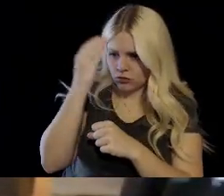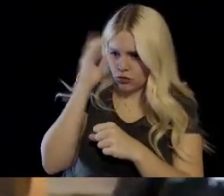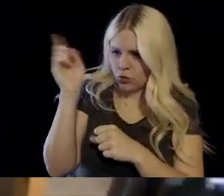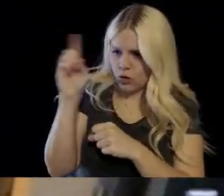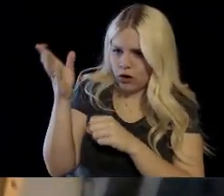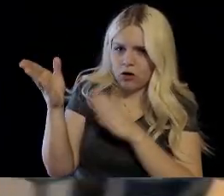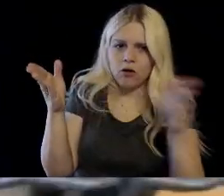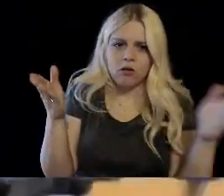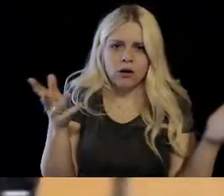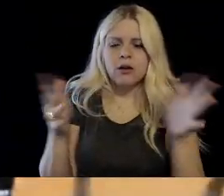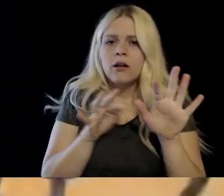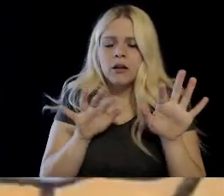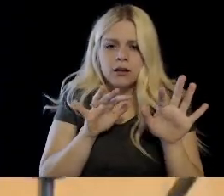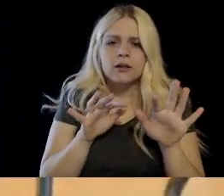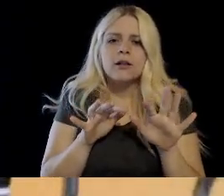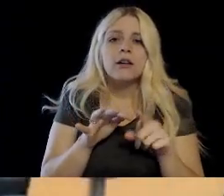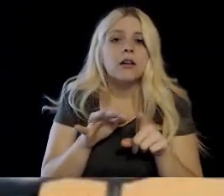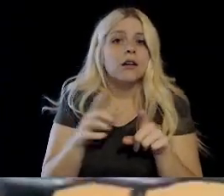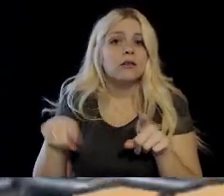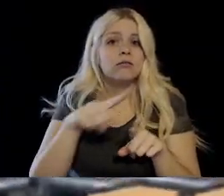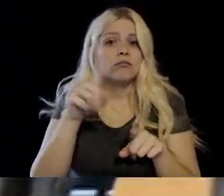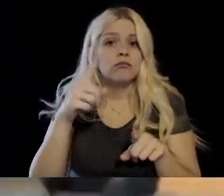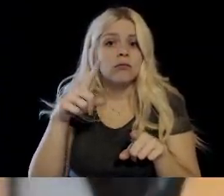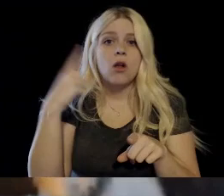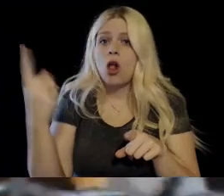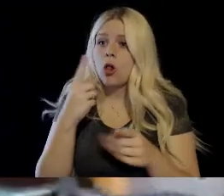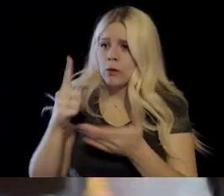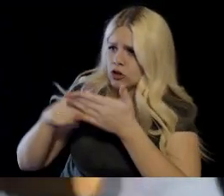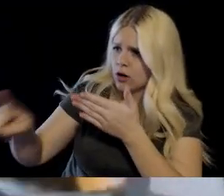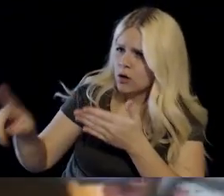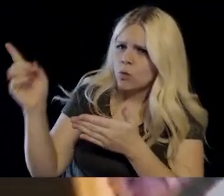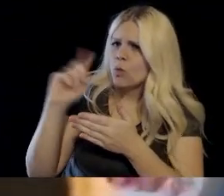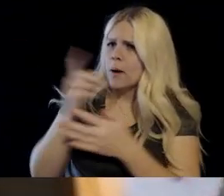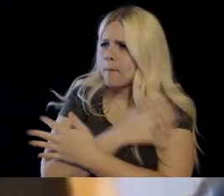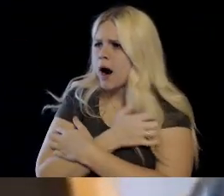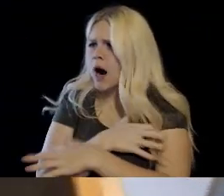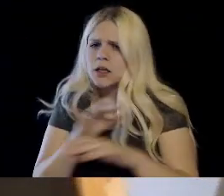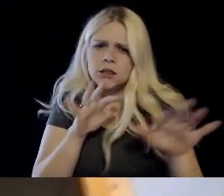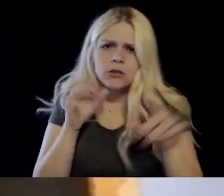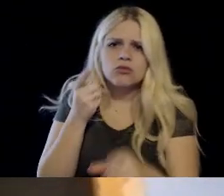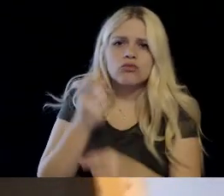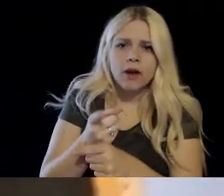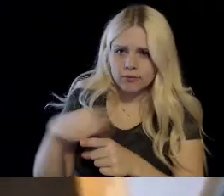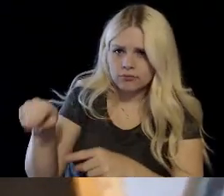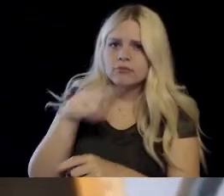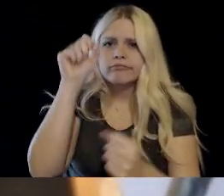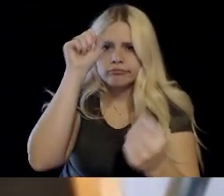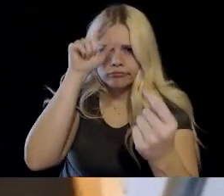Erica: And you guys are always checking with each other. Joanne: Exactly. Erica: Where's the bears? Where's the bears? Joanne: We know exactly where the bears are right now. And everyone has checked the locks.